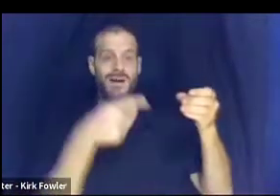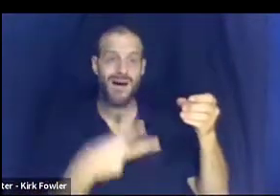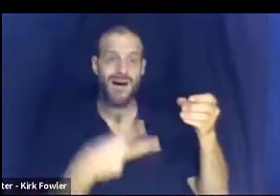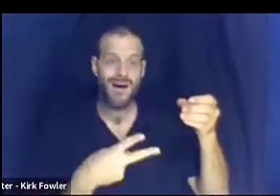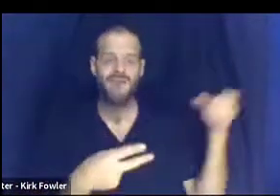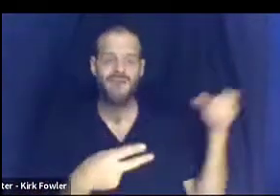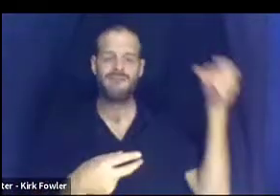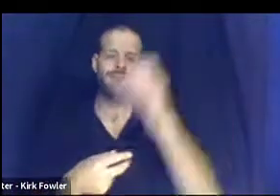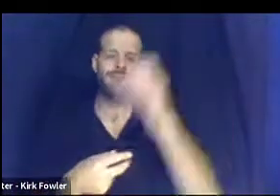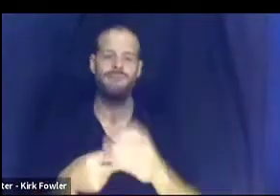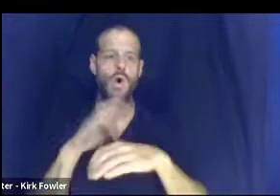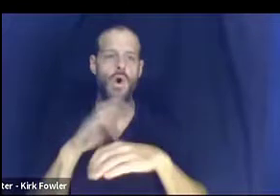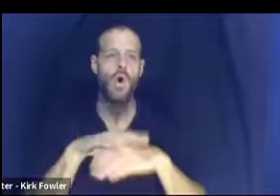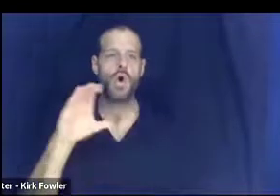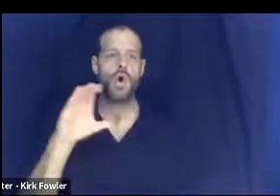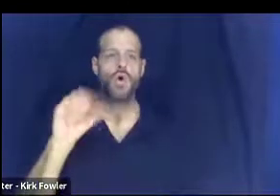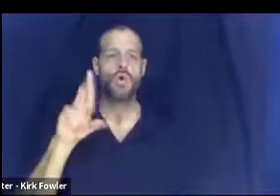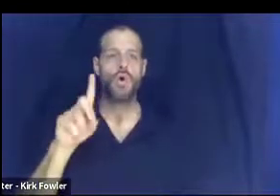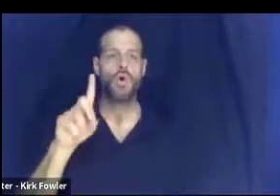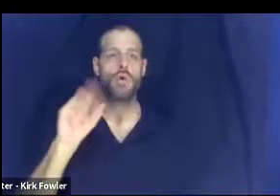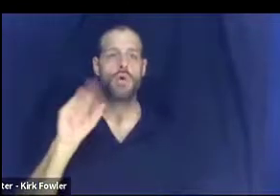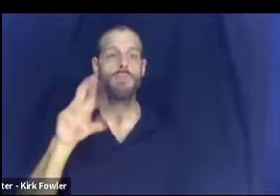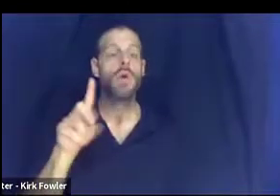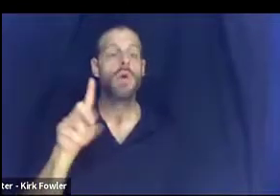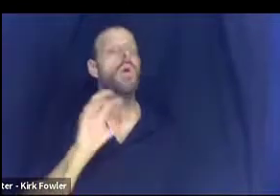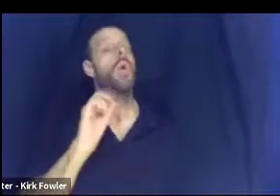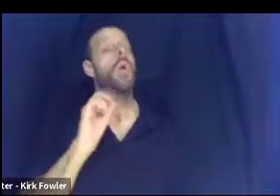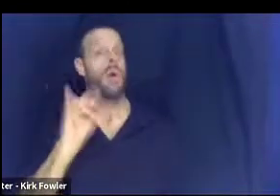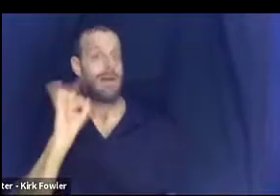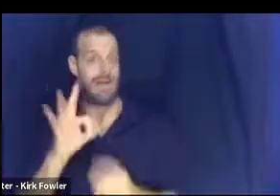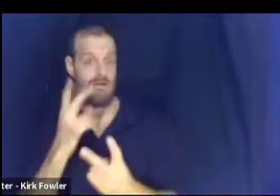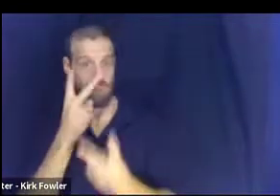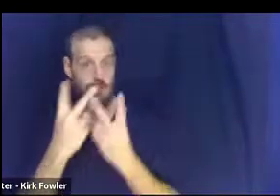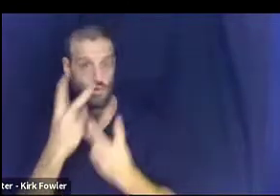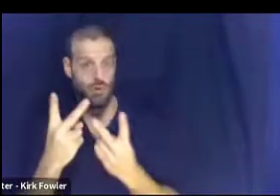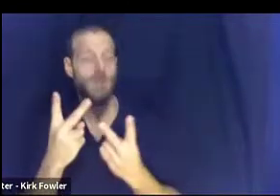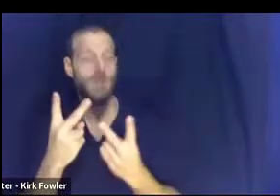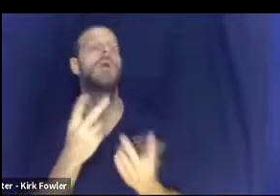maybe I'm just gonna take a photograph of it. And that bears a close enough resemblance.